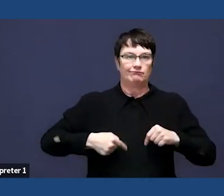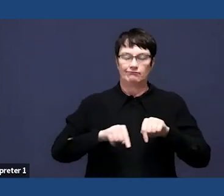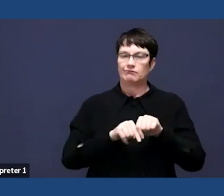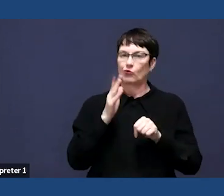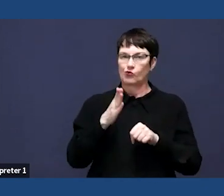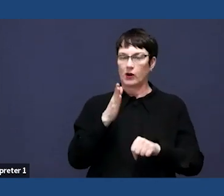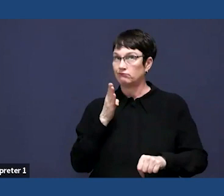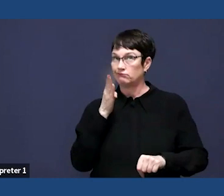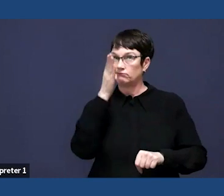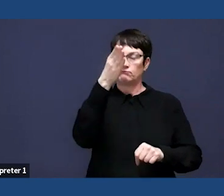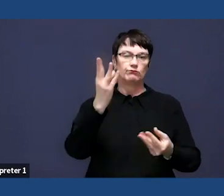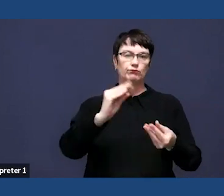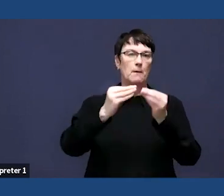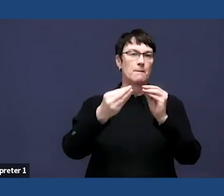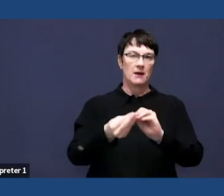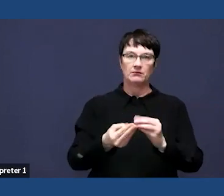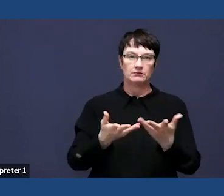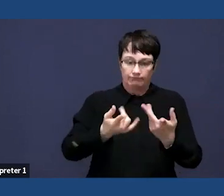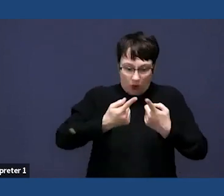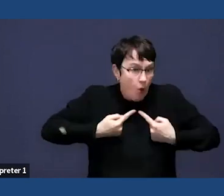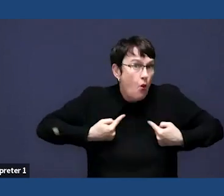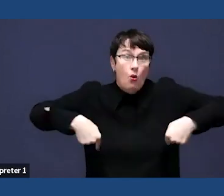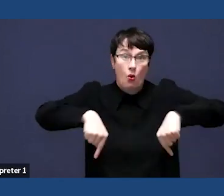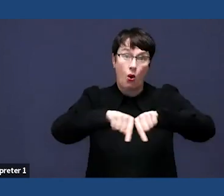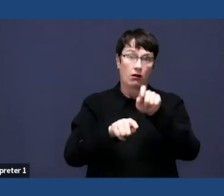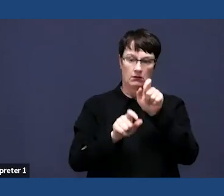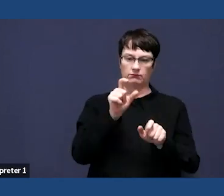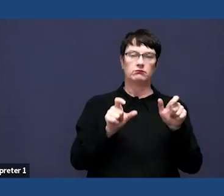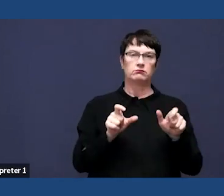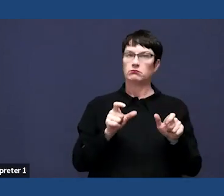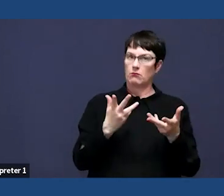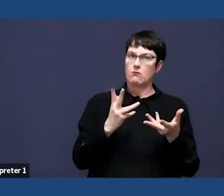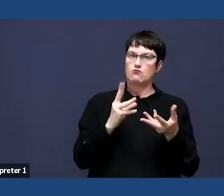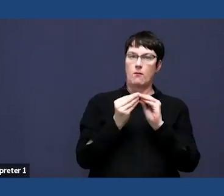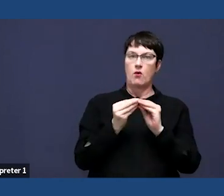When I say we, I mean all of us in this room who will be older in the future.